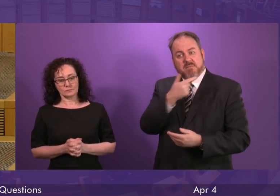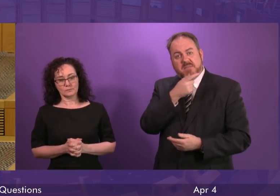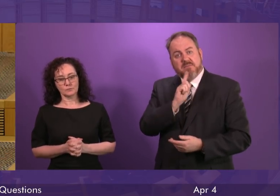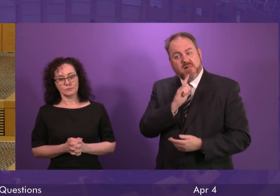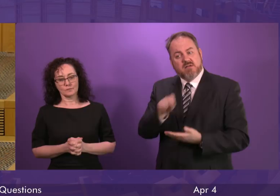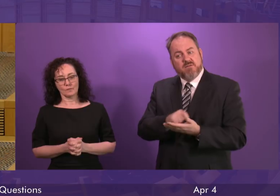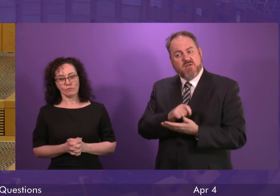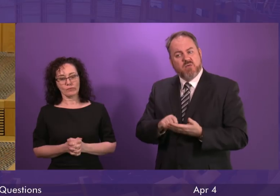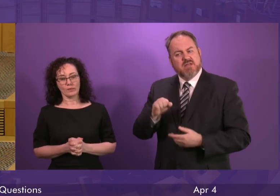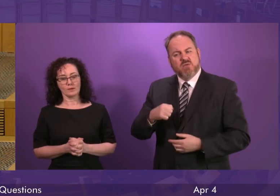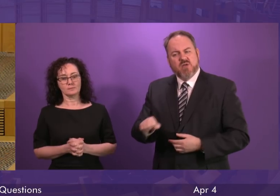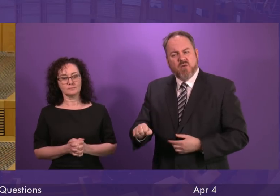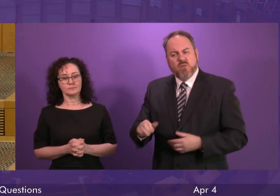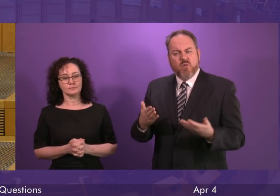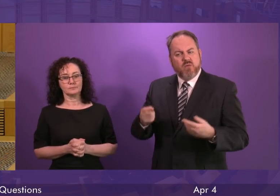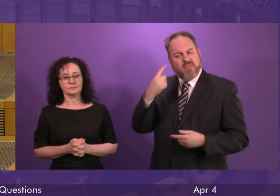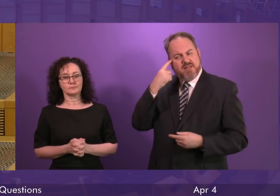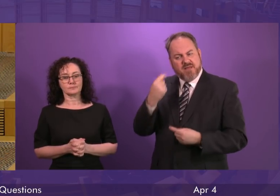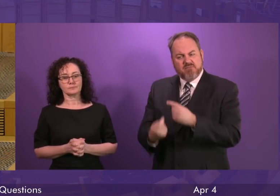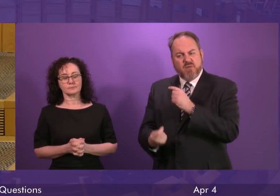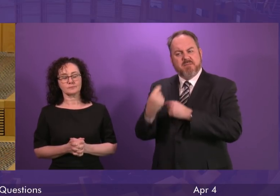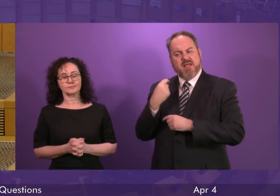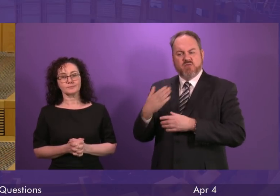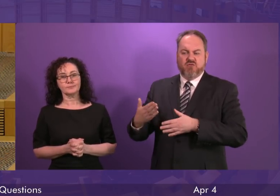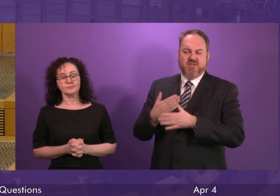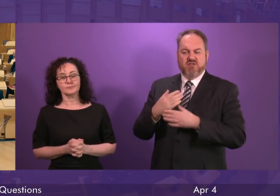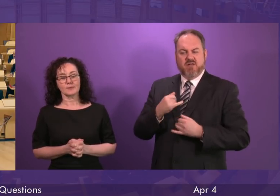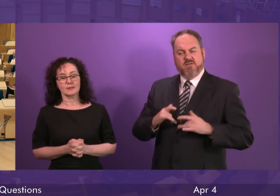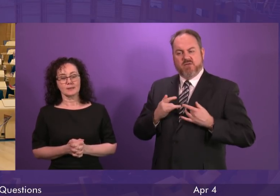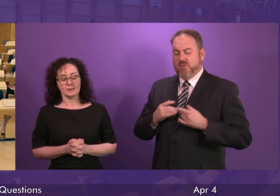circumstances, or is she considering reverting to her original position?